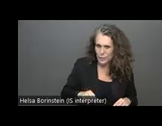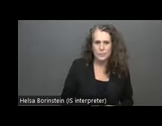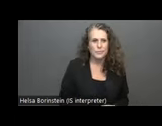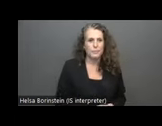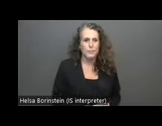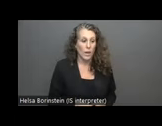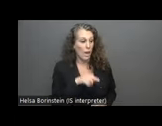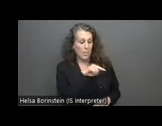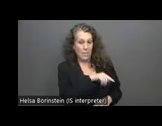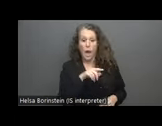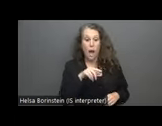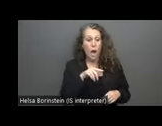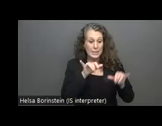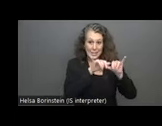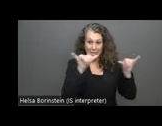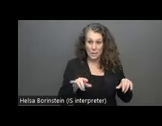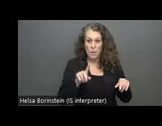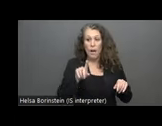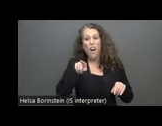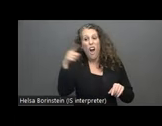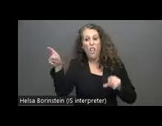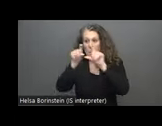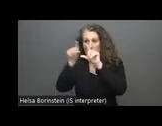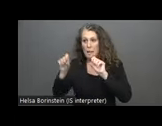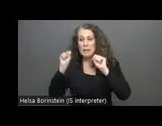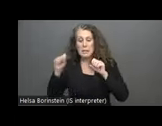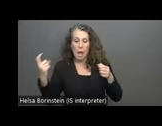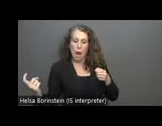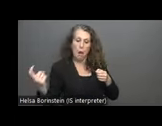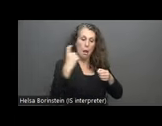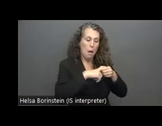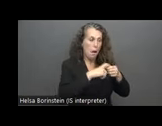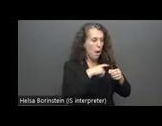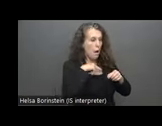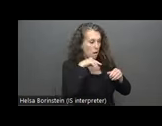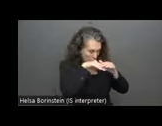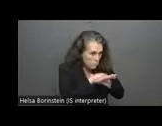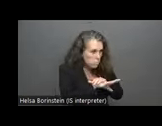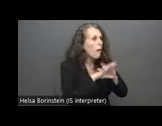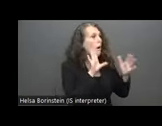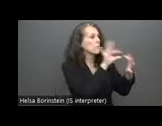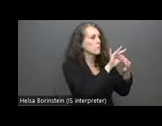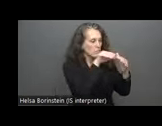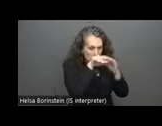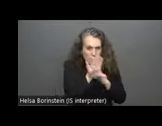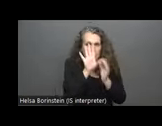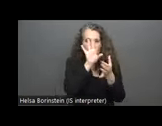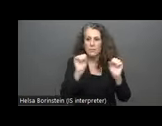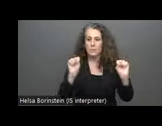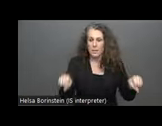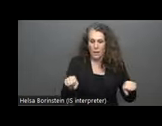and coming in my best interest cash offers and Sue limited compared to the left Islam